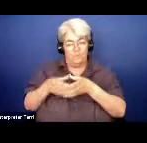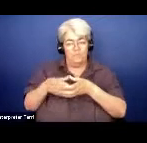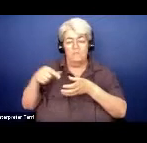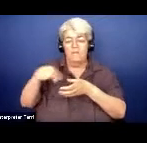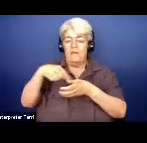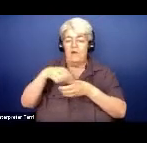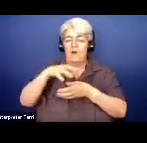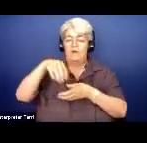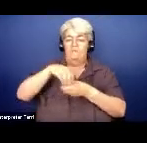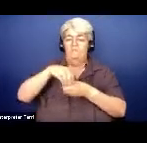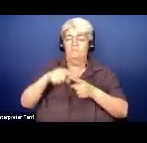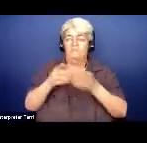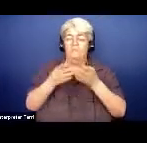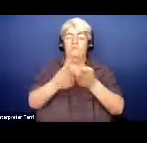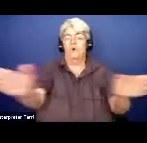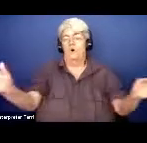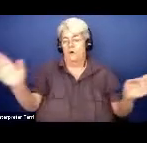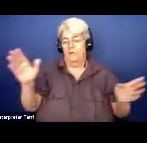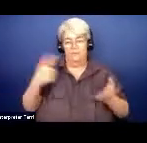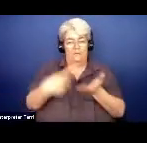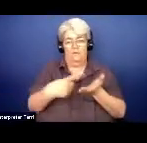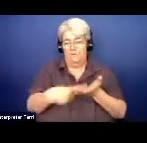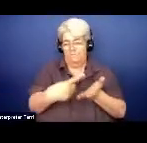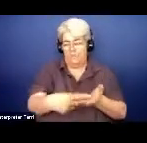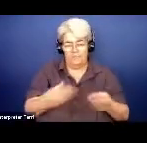area of topics. The very first week